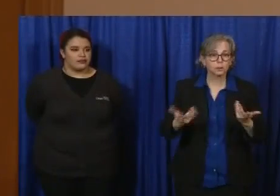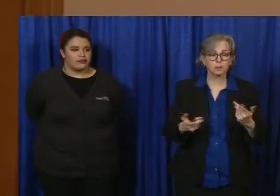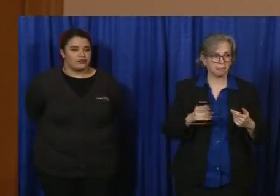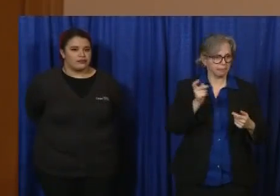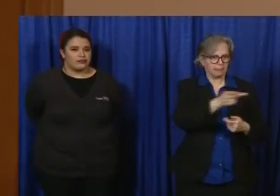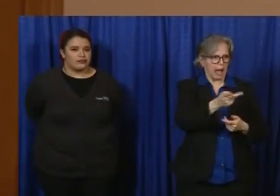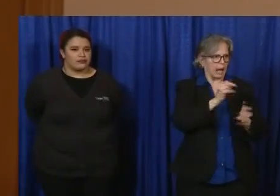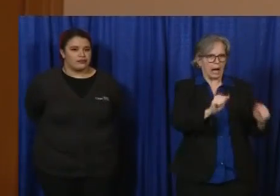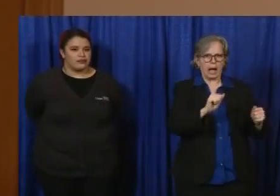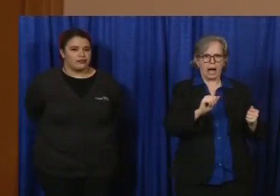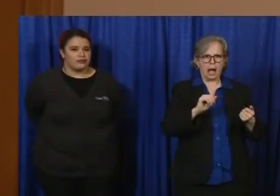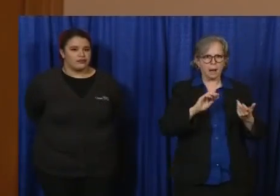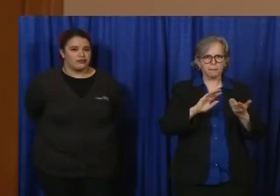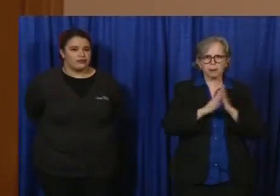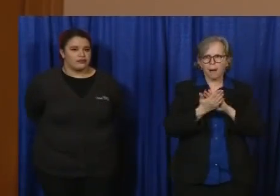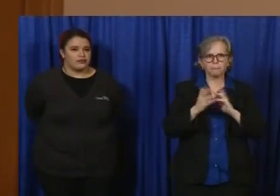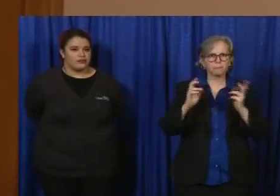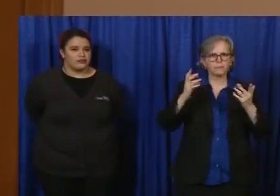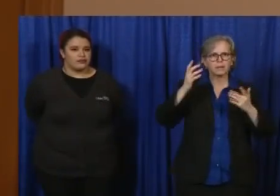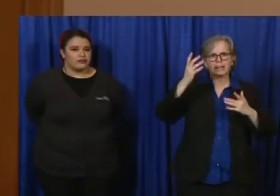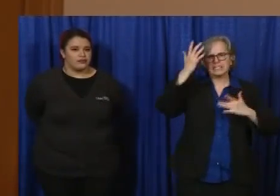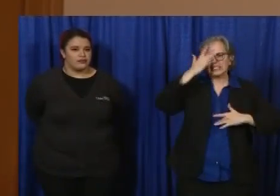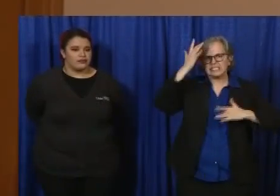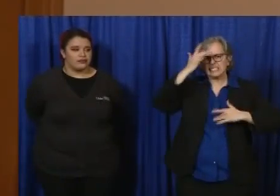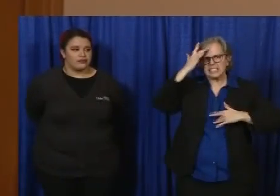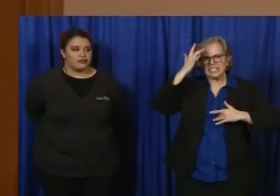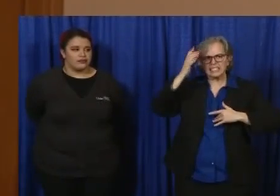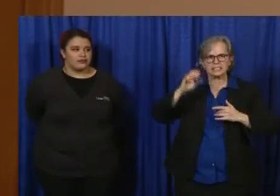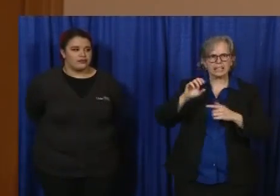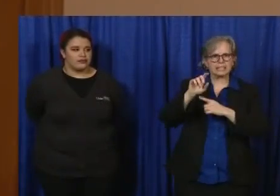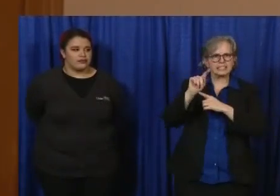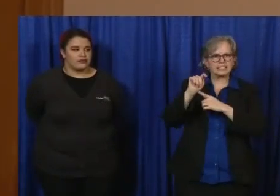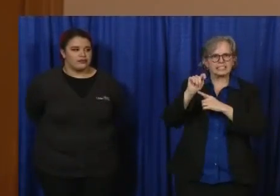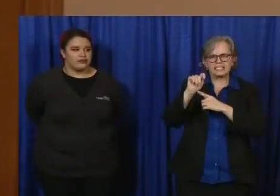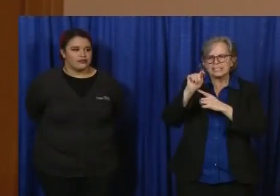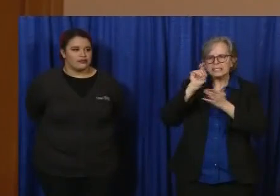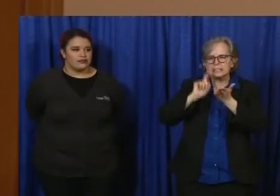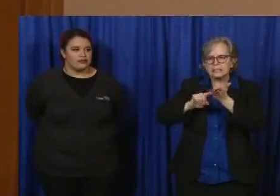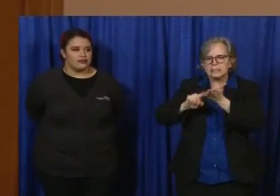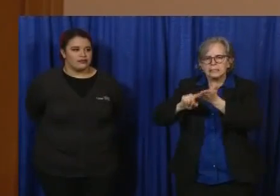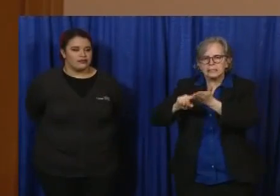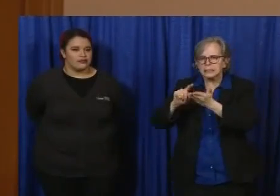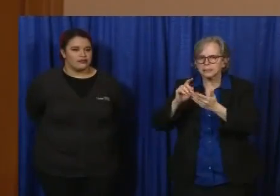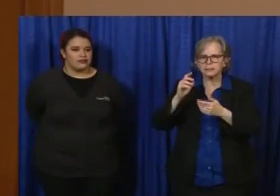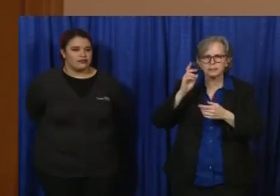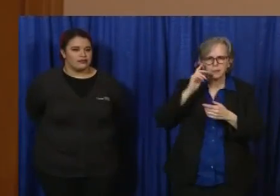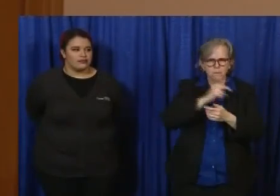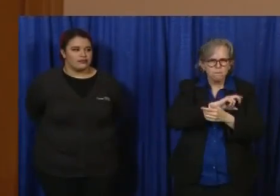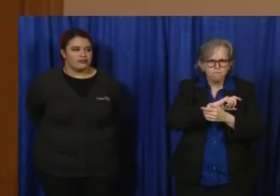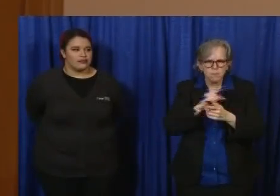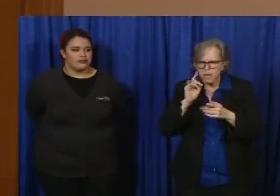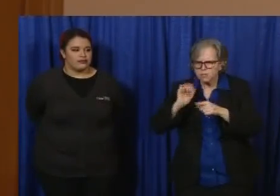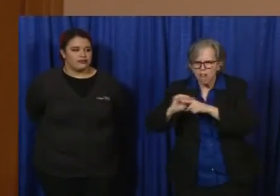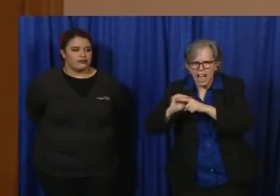DEPLOYED ON THE FRONTLINES. THERE IS A LOT OF MOVING PIECES AND IT IS NOT JUST FOR HOSPITALS WE ARE WORKING WITH THE EARLIER YEAR NURSING STUDENTS TO GET THEM TO BE